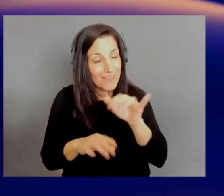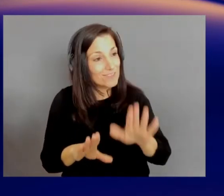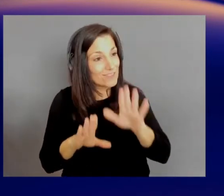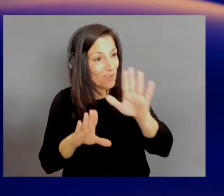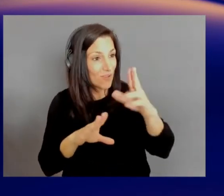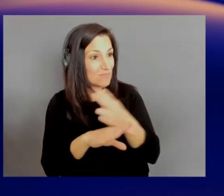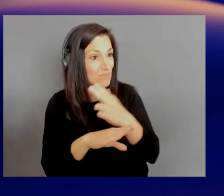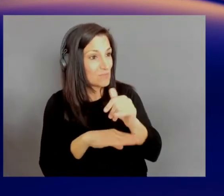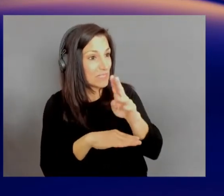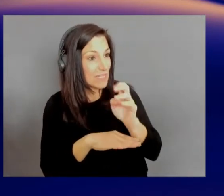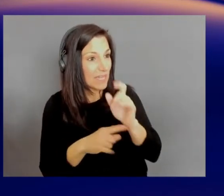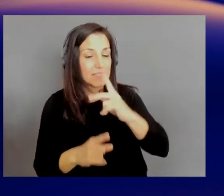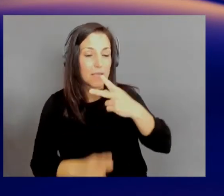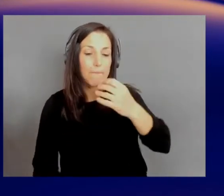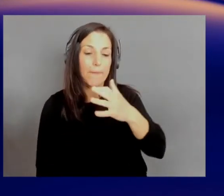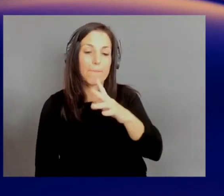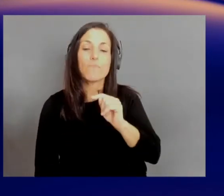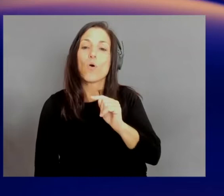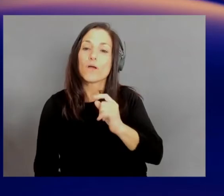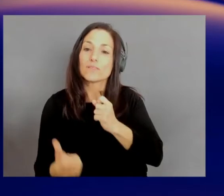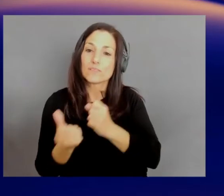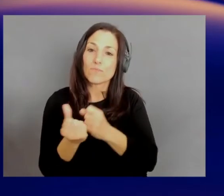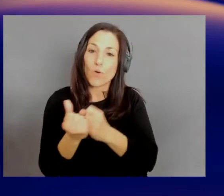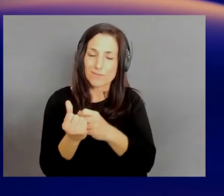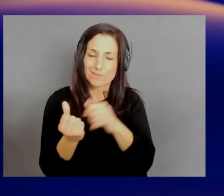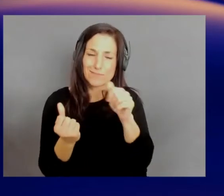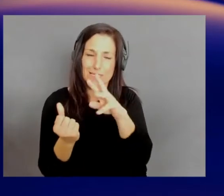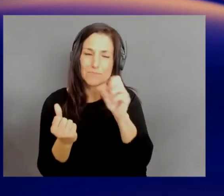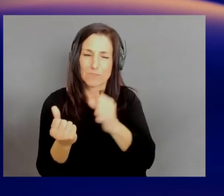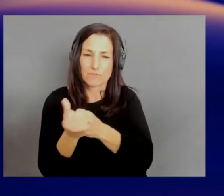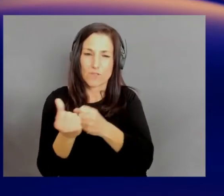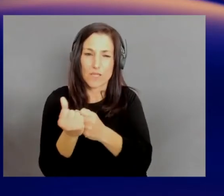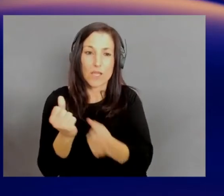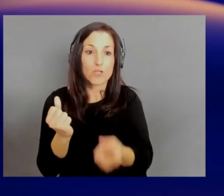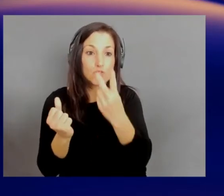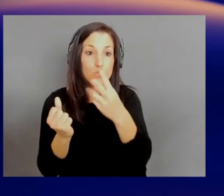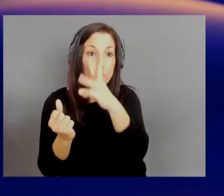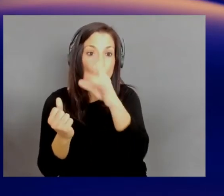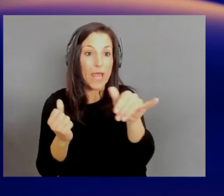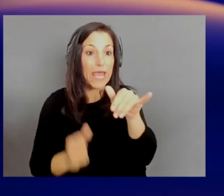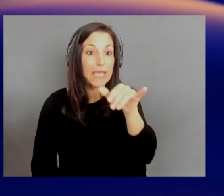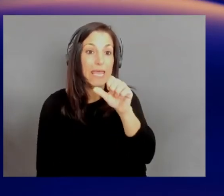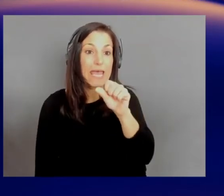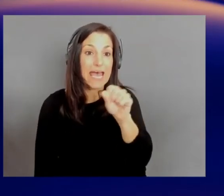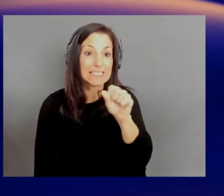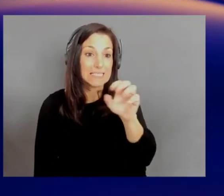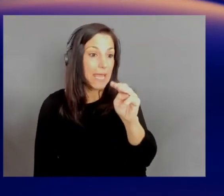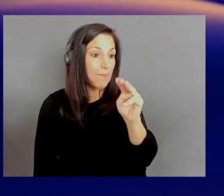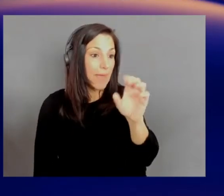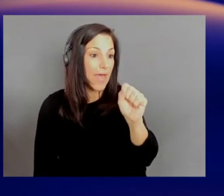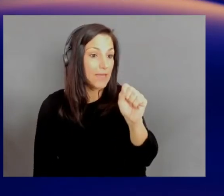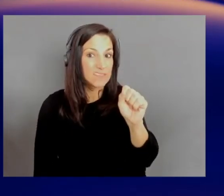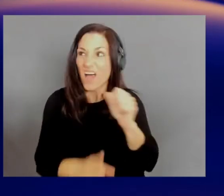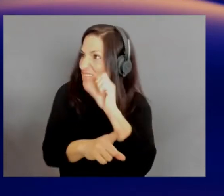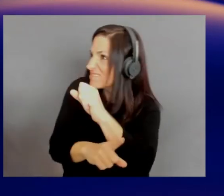it's one of the AWS services that supports two-way SMS. So we see a lot of that [AM] Yeah, they asked me to reply. in the utilities workspace, like,